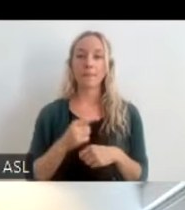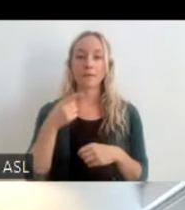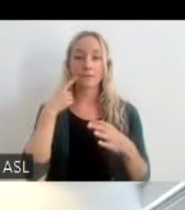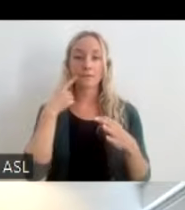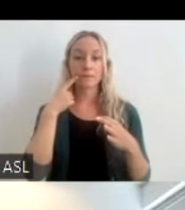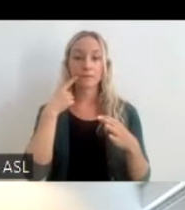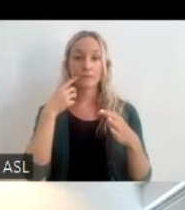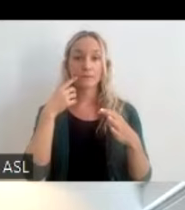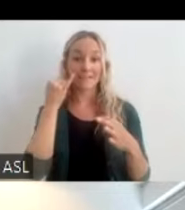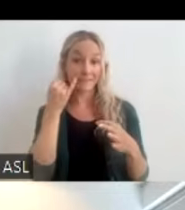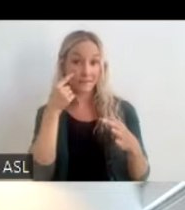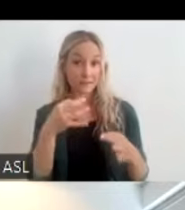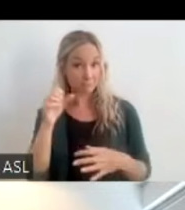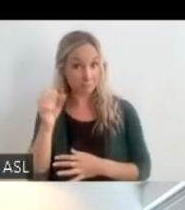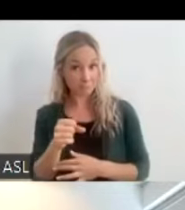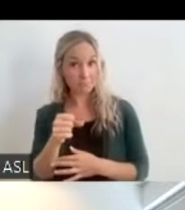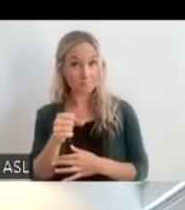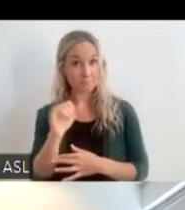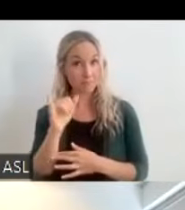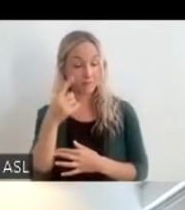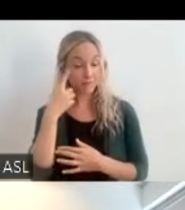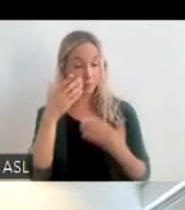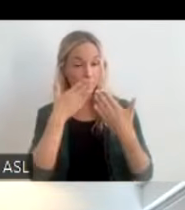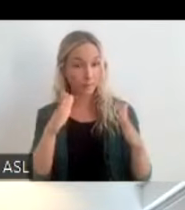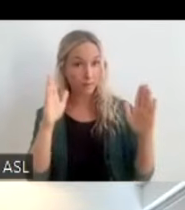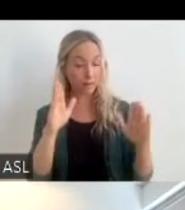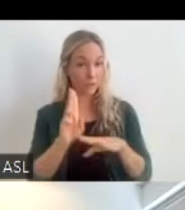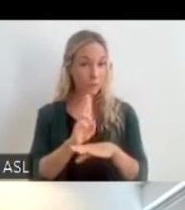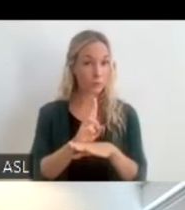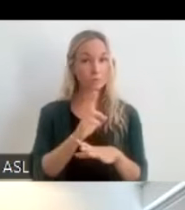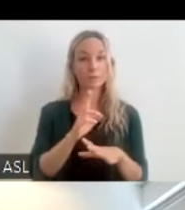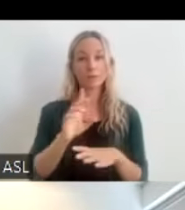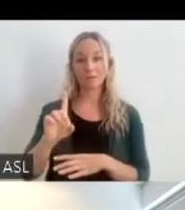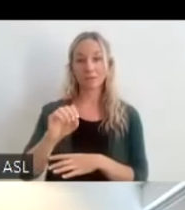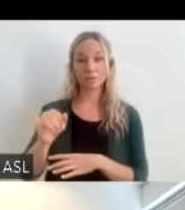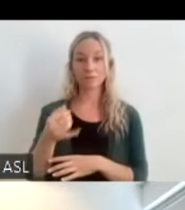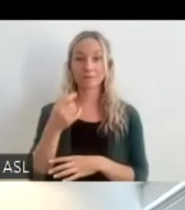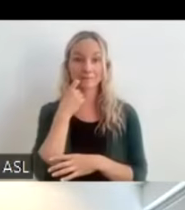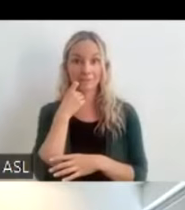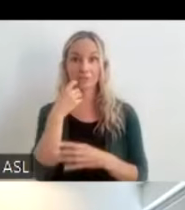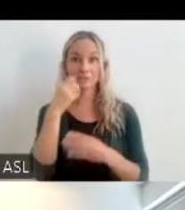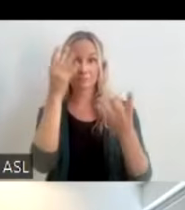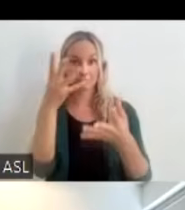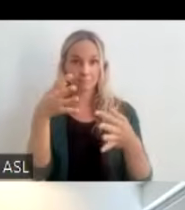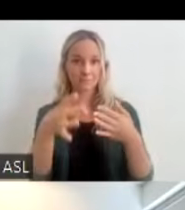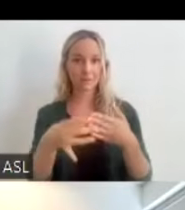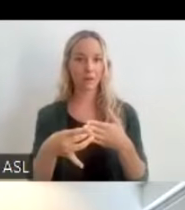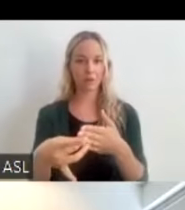And in that guidance, the Department of Justice clearly took the position that the ADA 's requirements apply to all